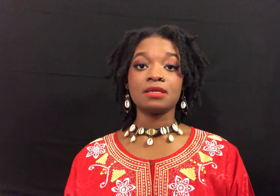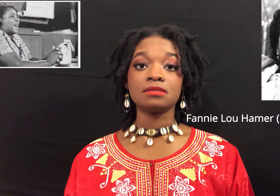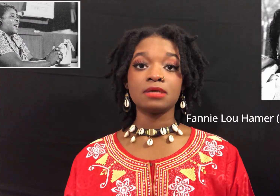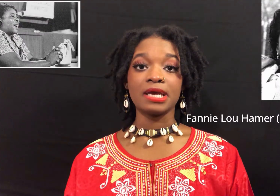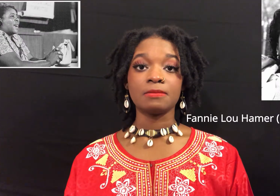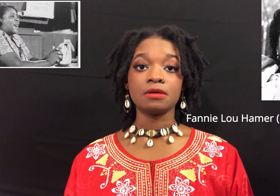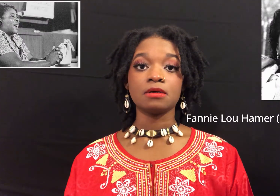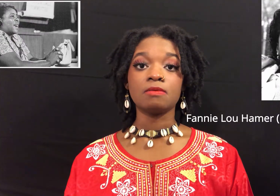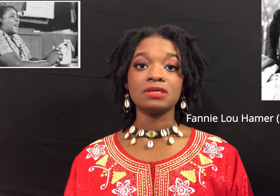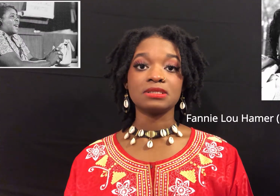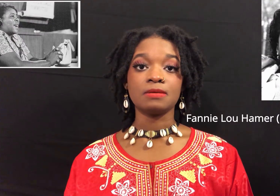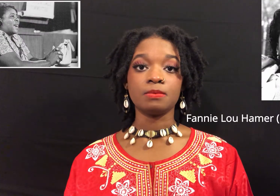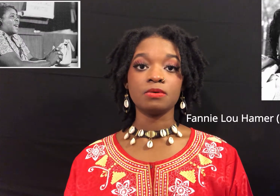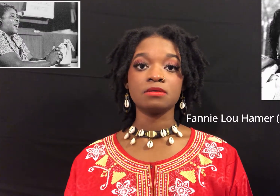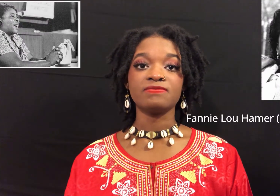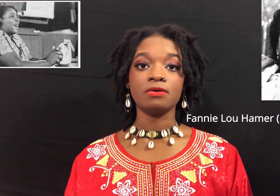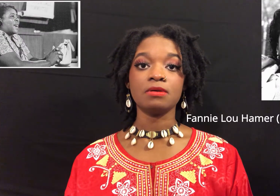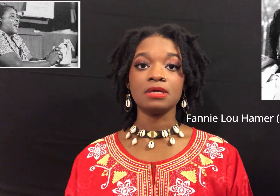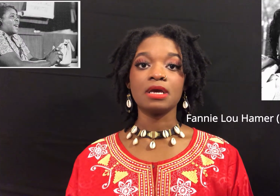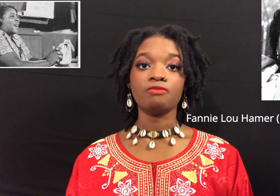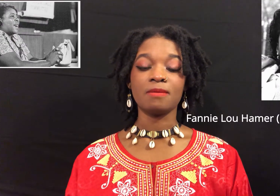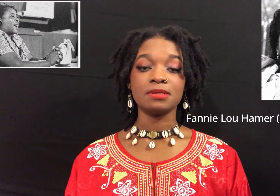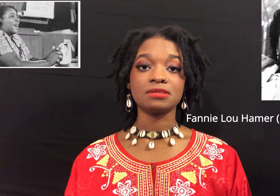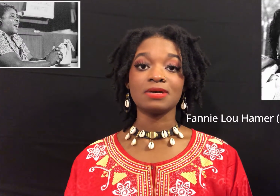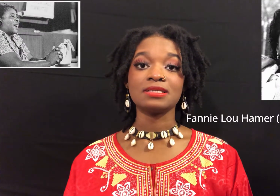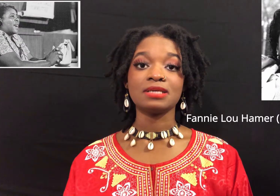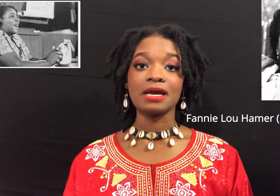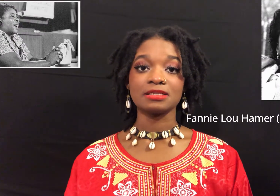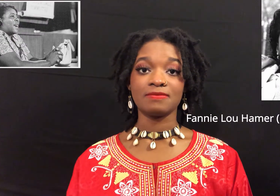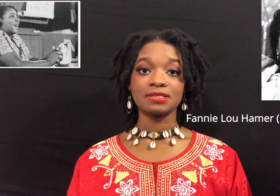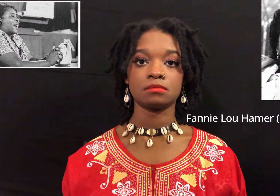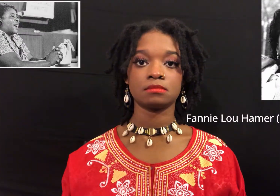Fannie Lou Hamer was an important voting and women's rights activist.